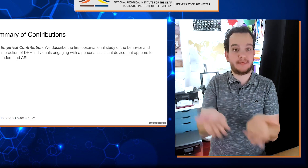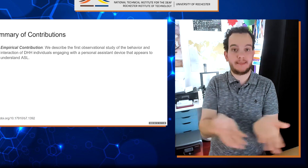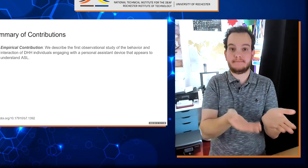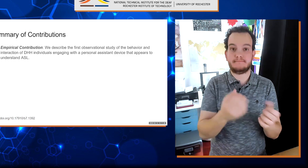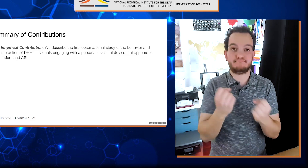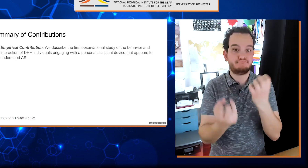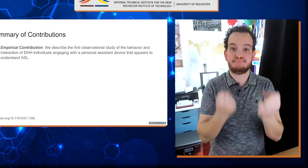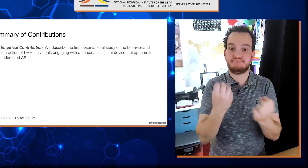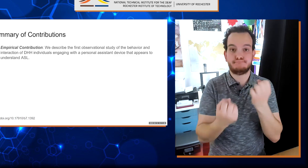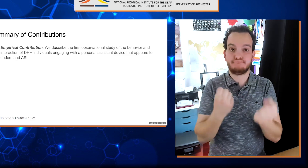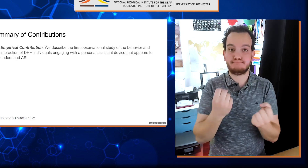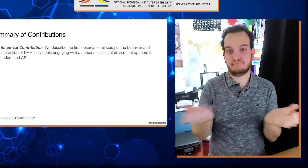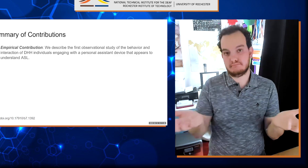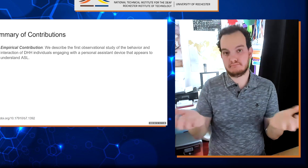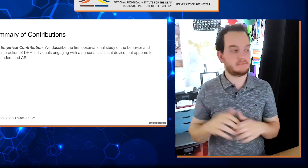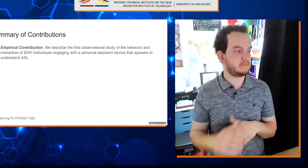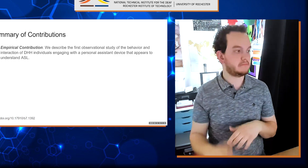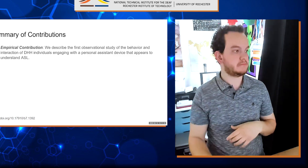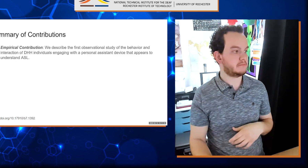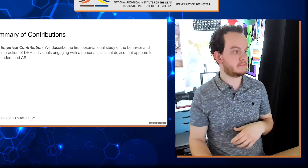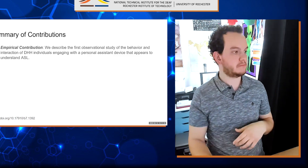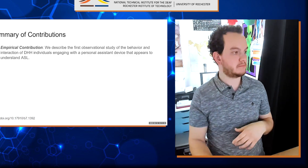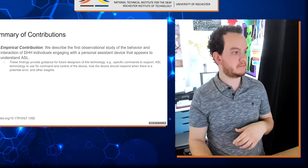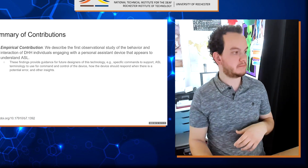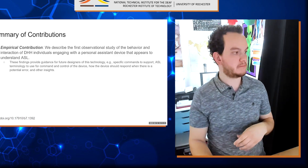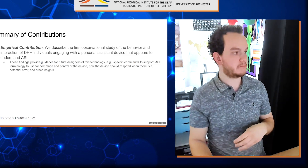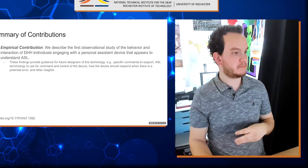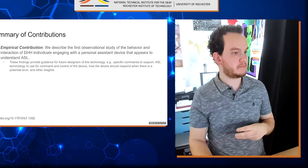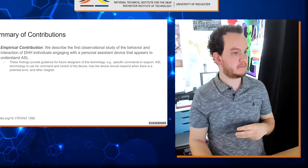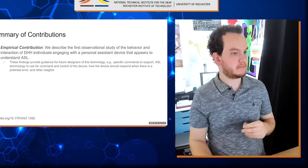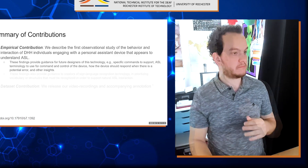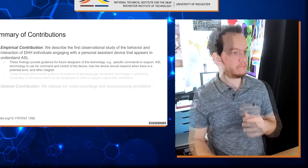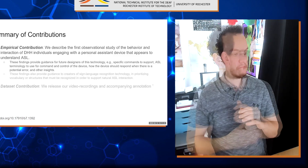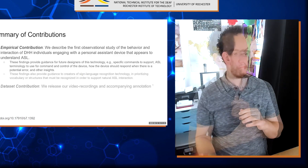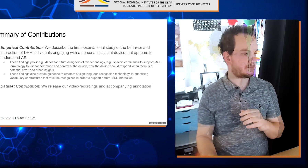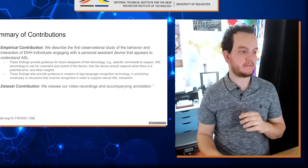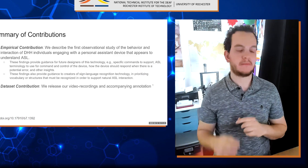They just got to play around with the personal assistant device and interact with it.